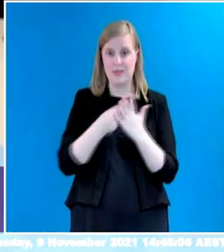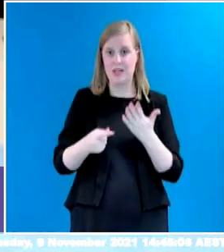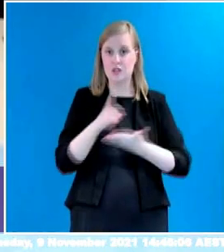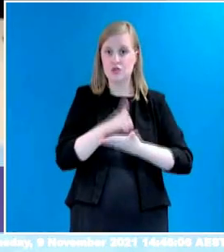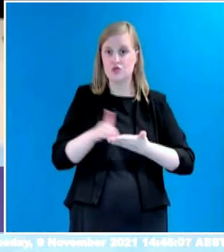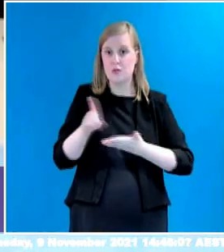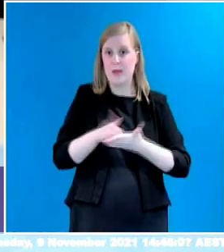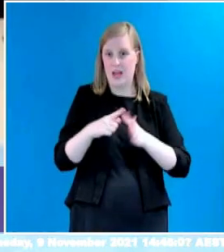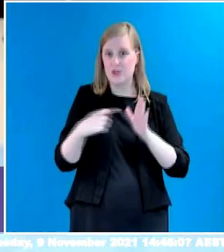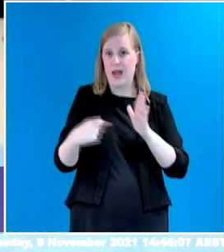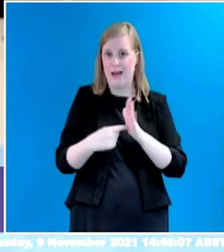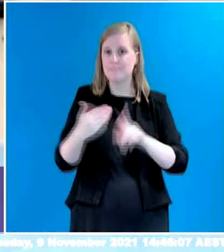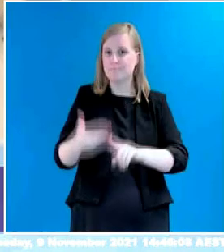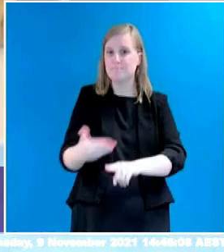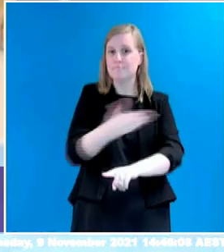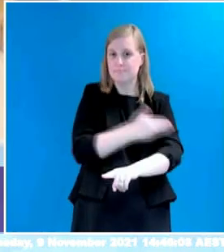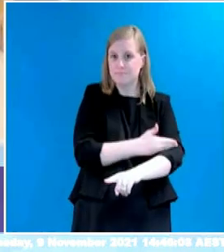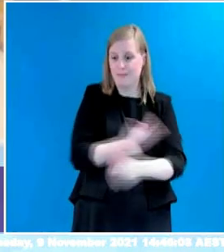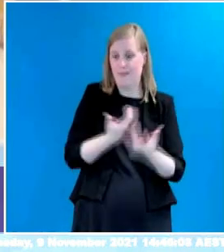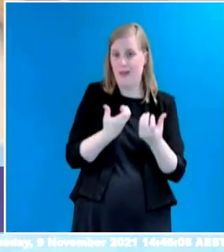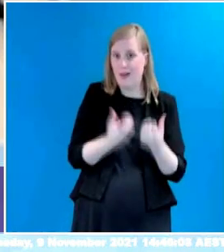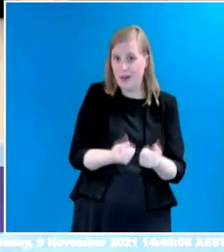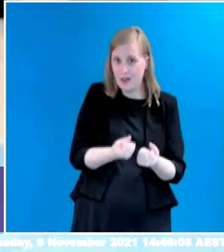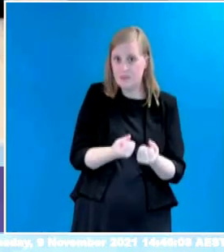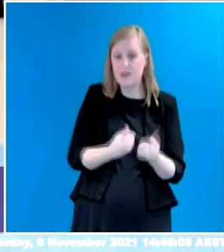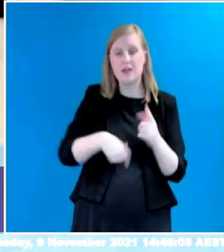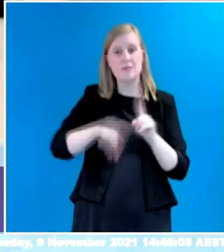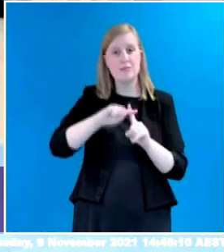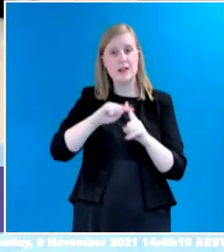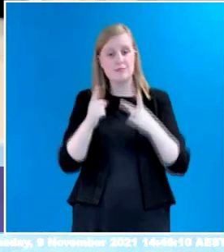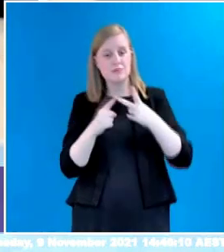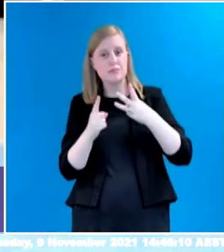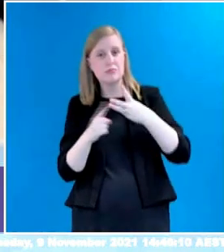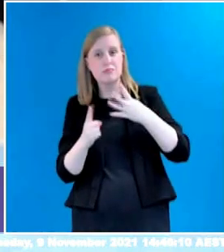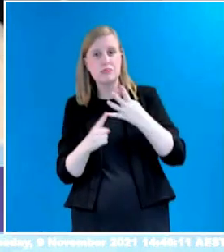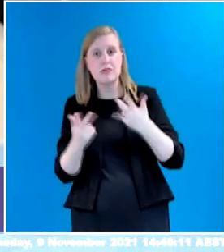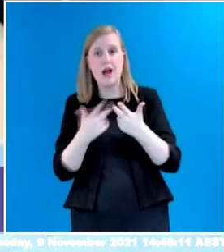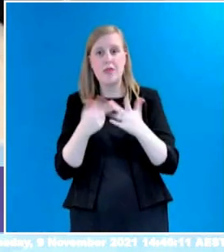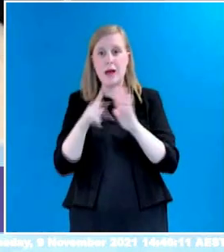But, as we said, there is a range of policies and programs at the state level as well.